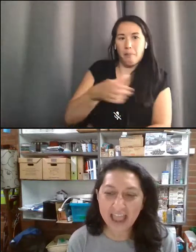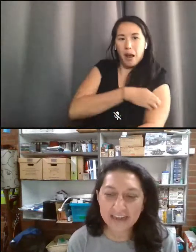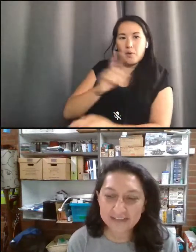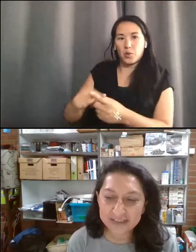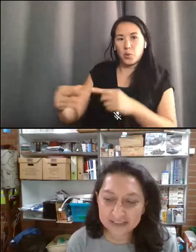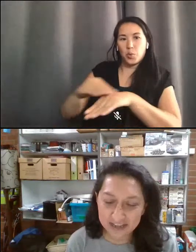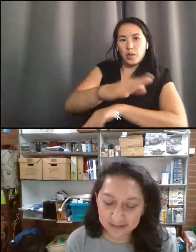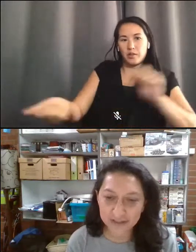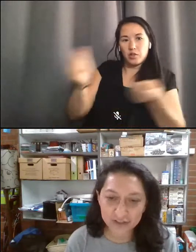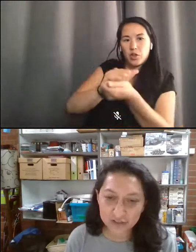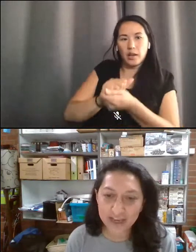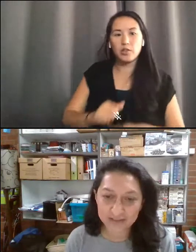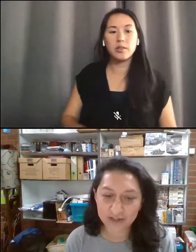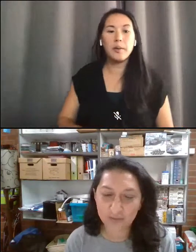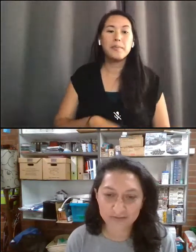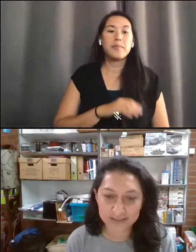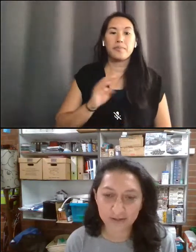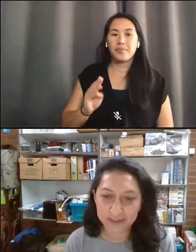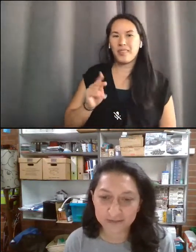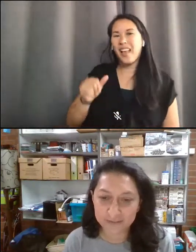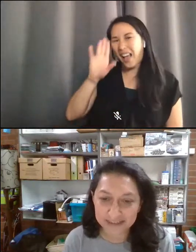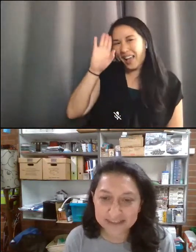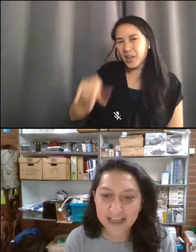and given l that you do have to hop off this call in a few minutes